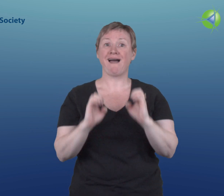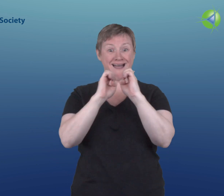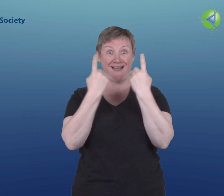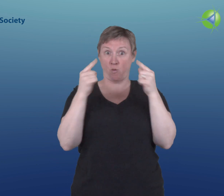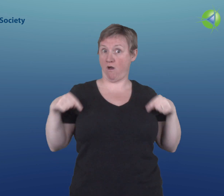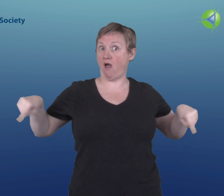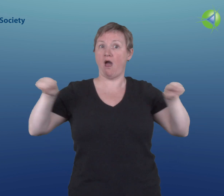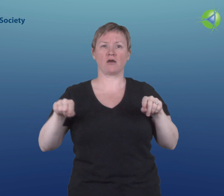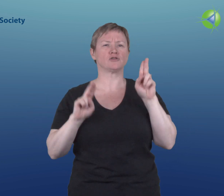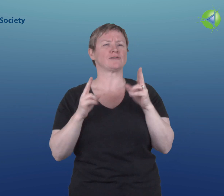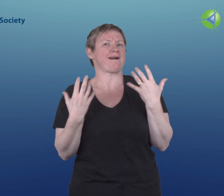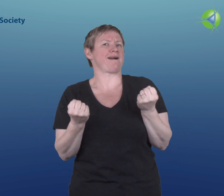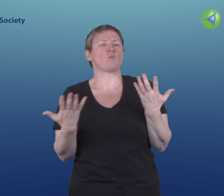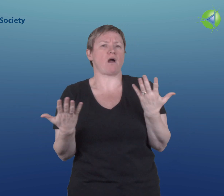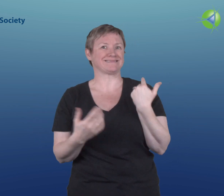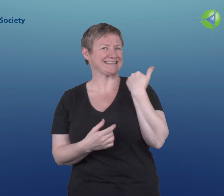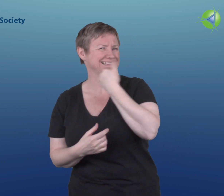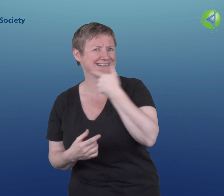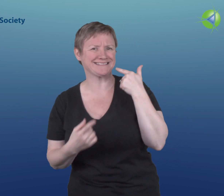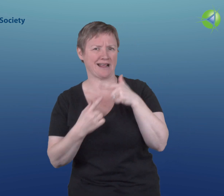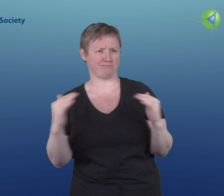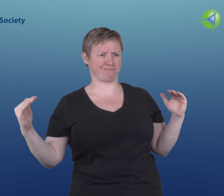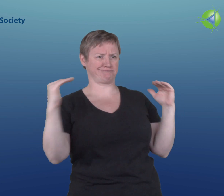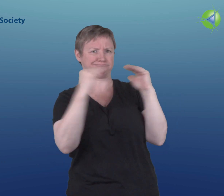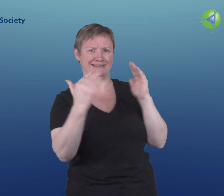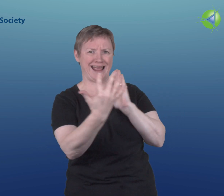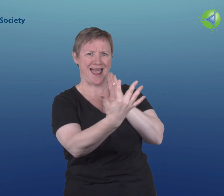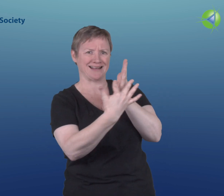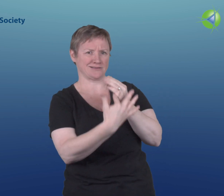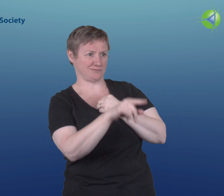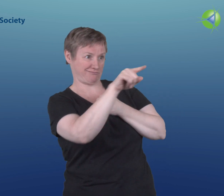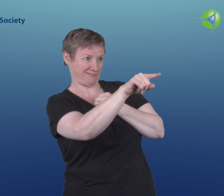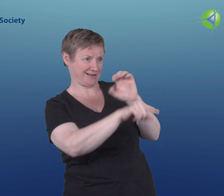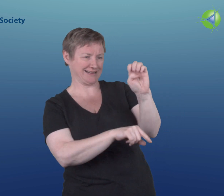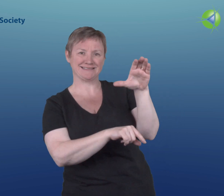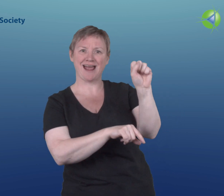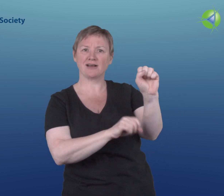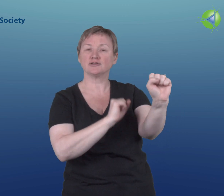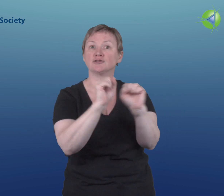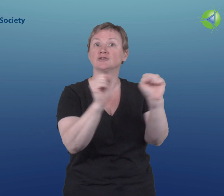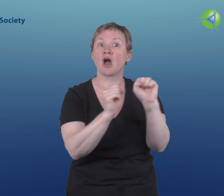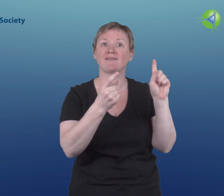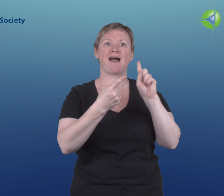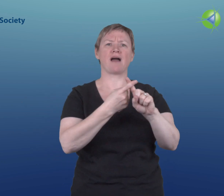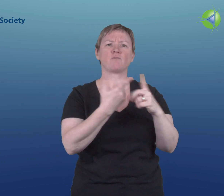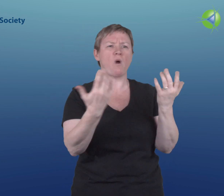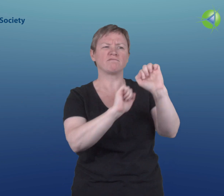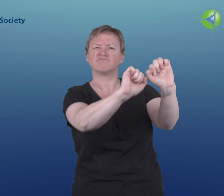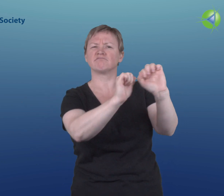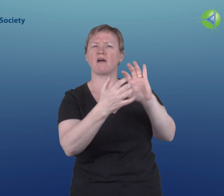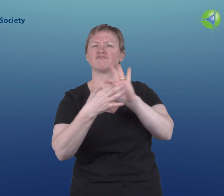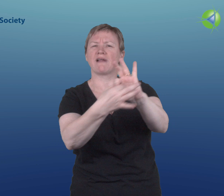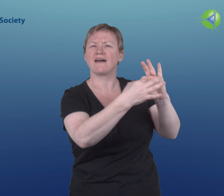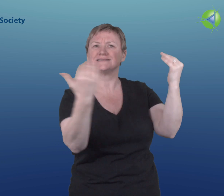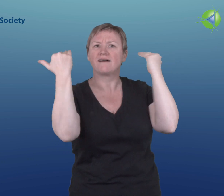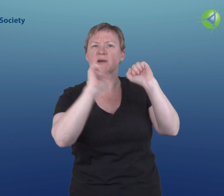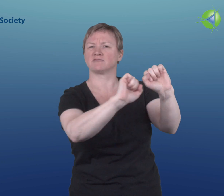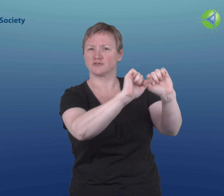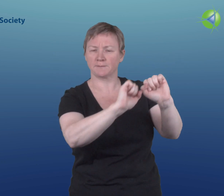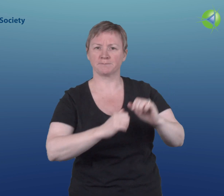Everyone should have easy and equivalent access to ECS services and related information.